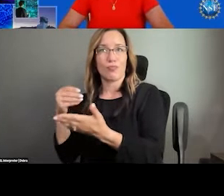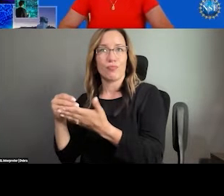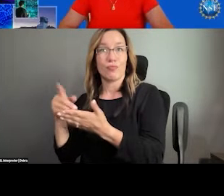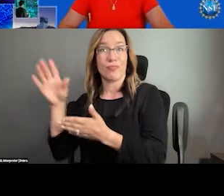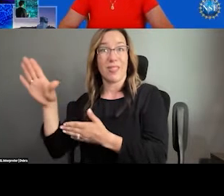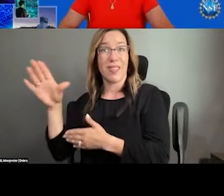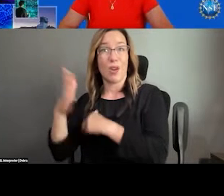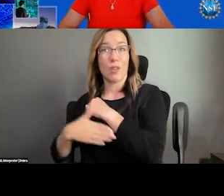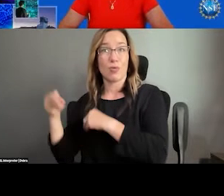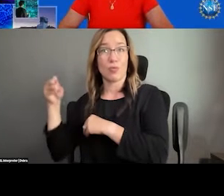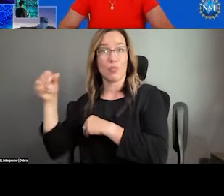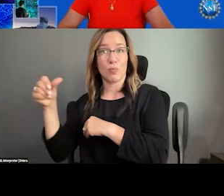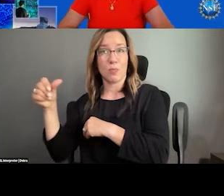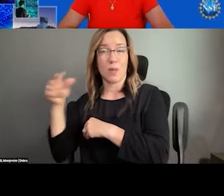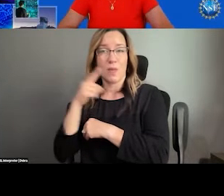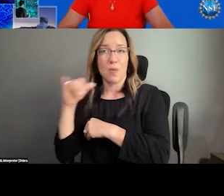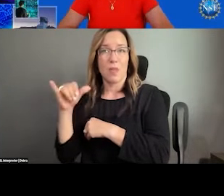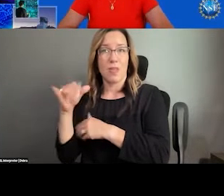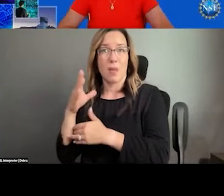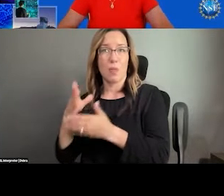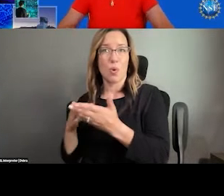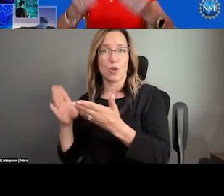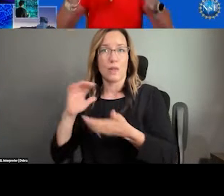pay for that portion of the collaboration and